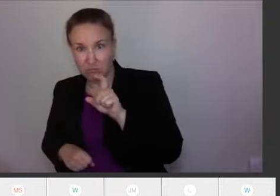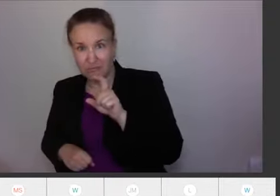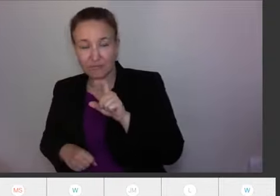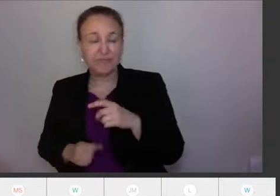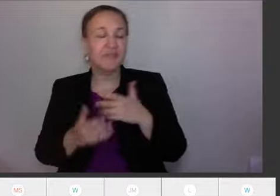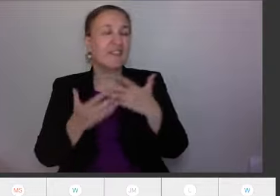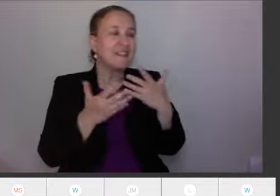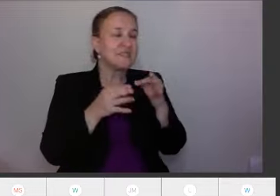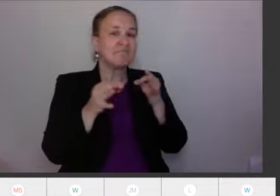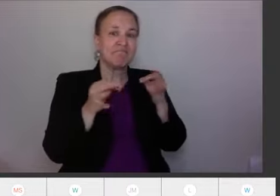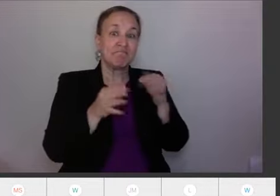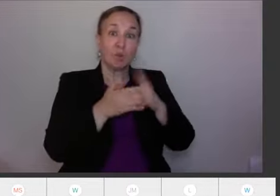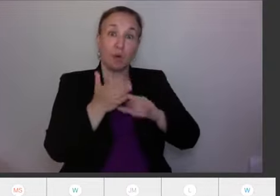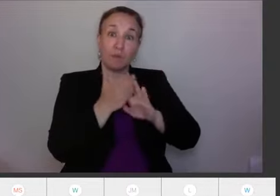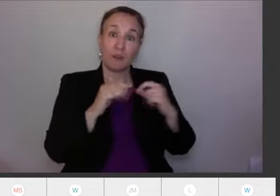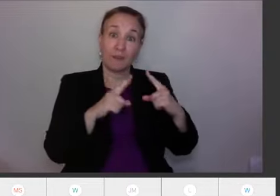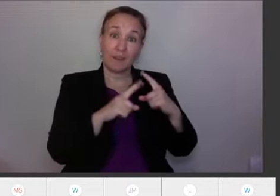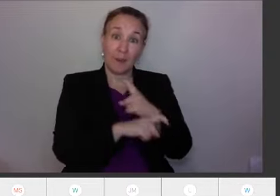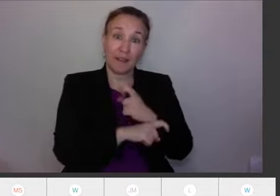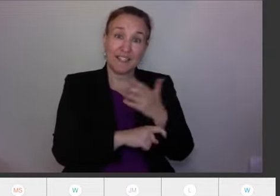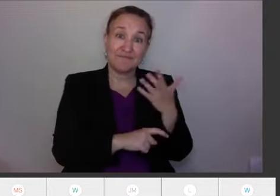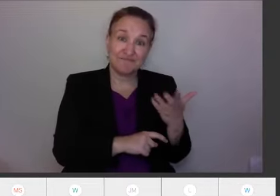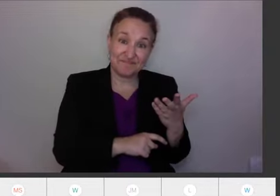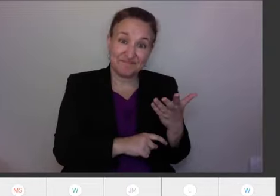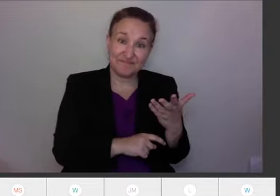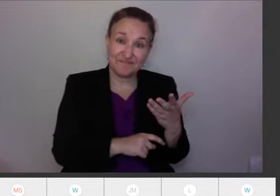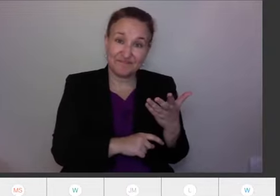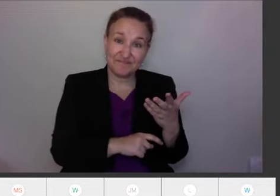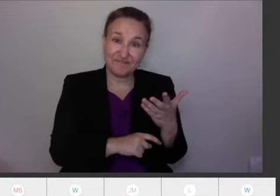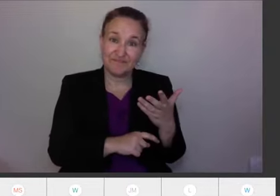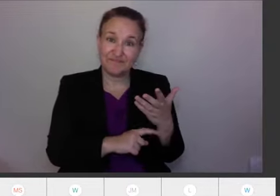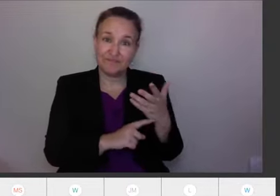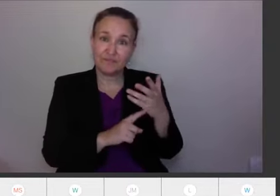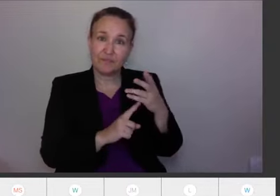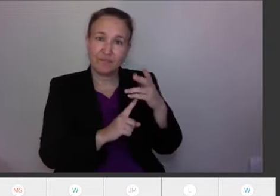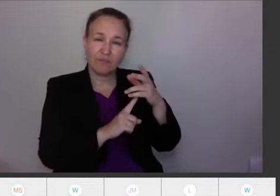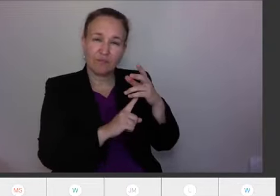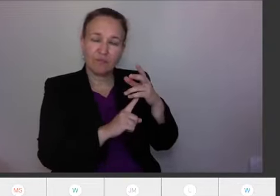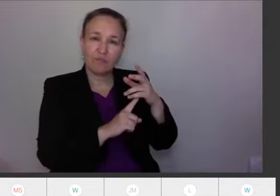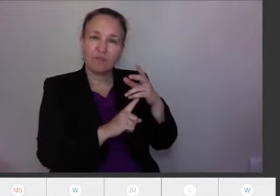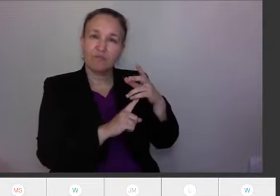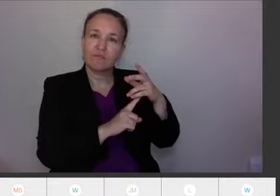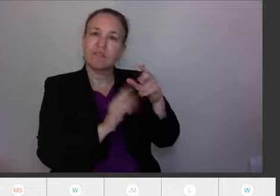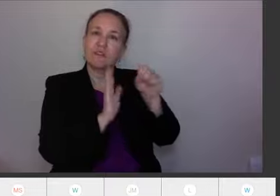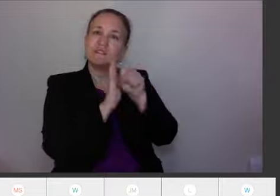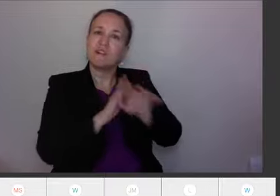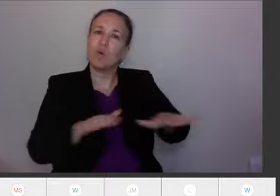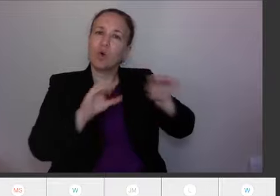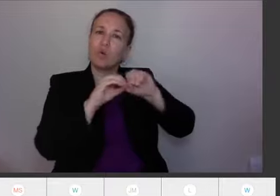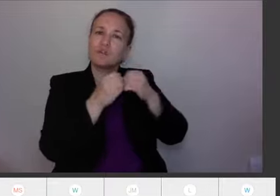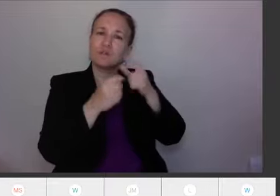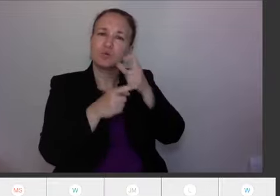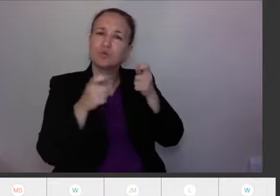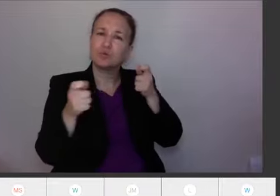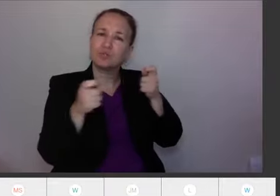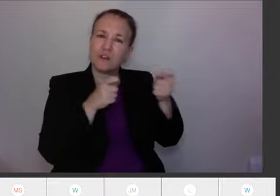complicated this is that um PIAA which is the statewide organization that governs the